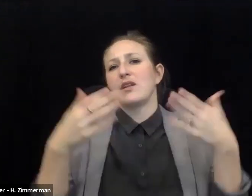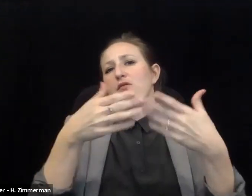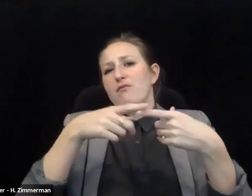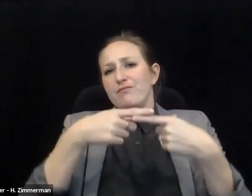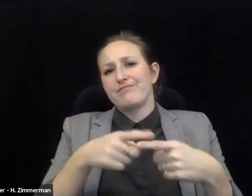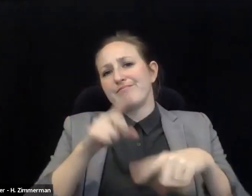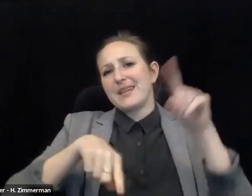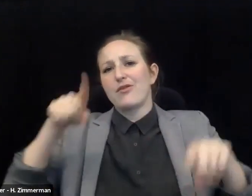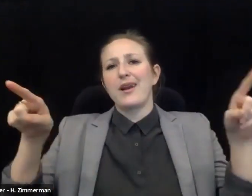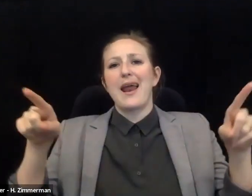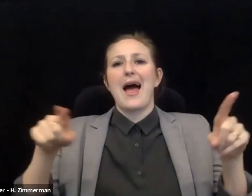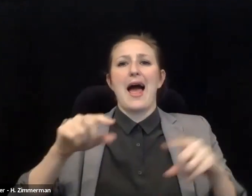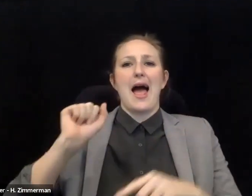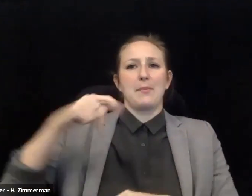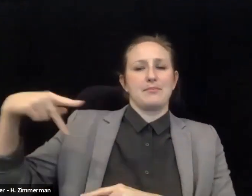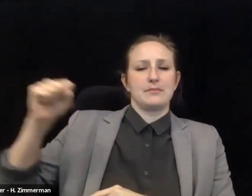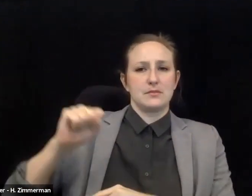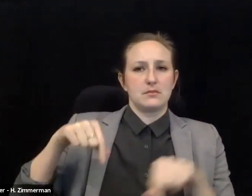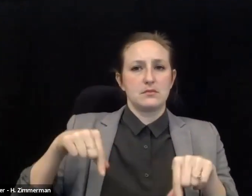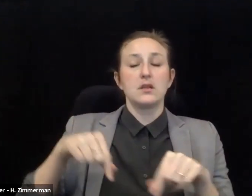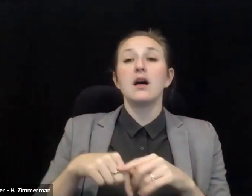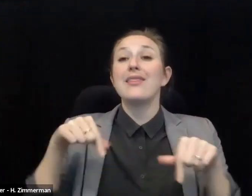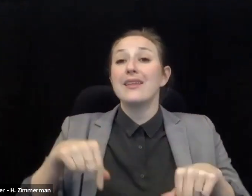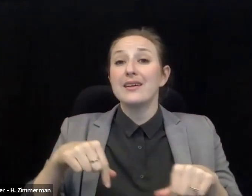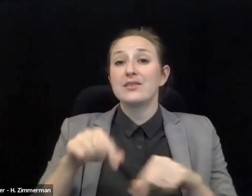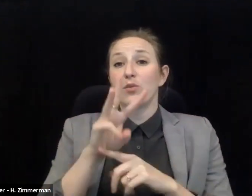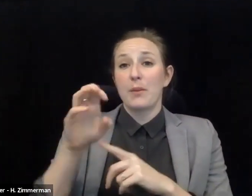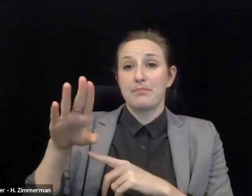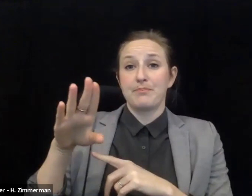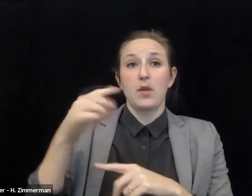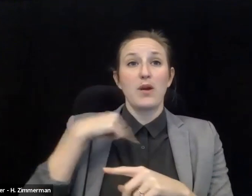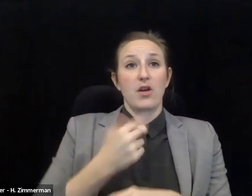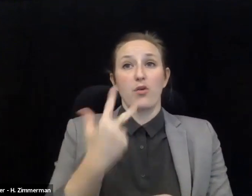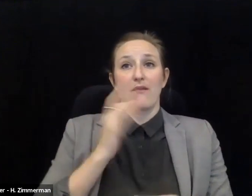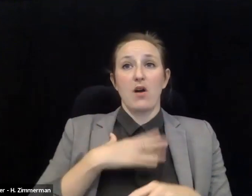And in this webinar. We have three of our colleagues Lisa George from World Learning